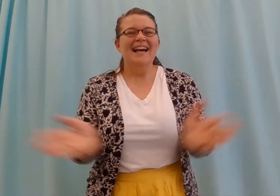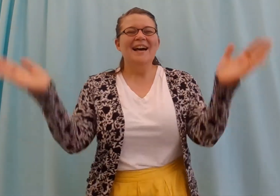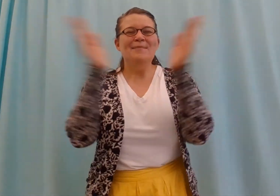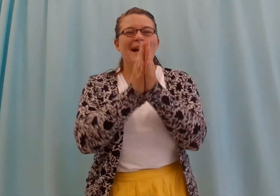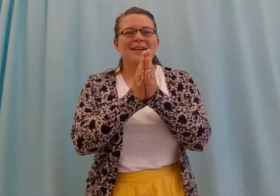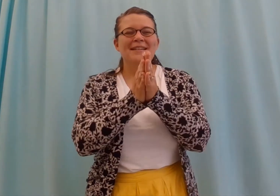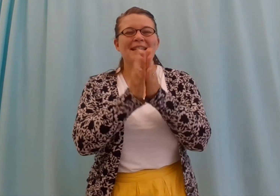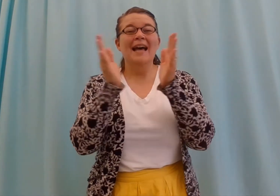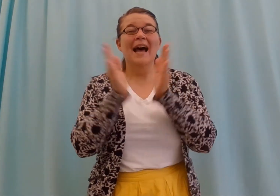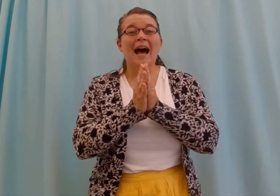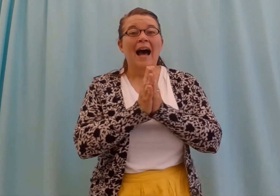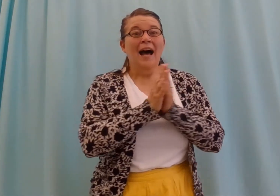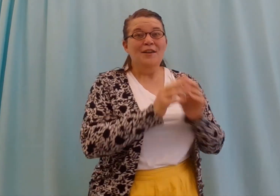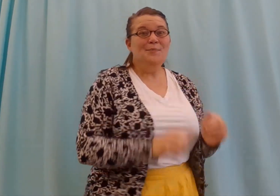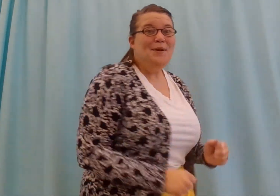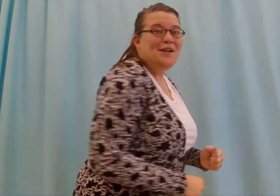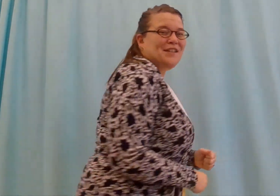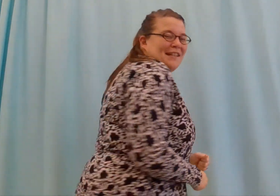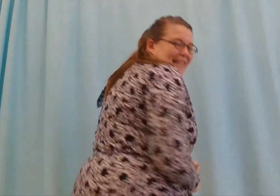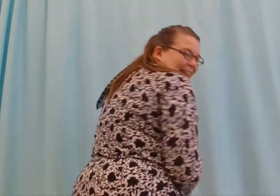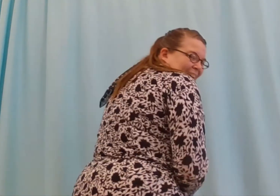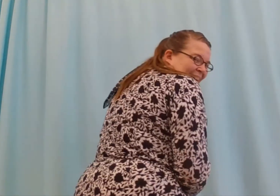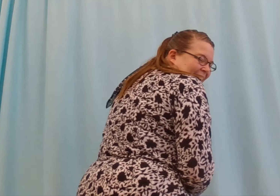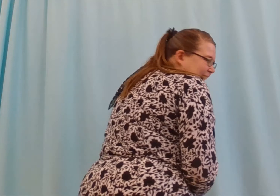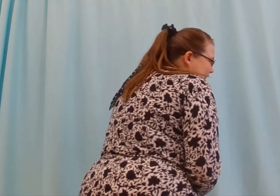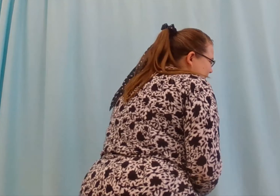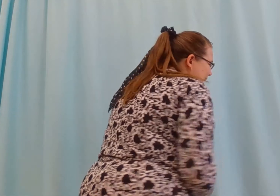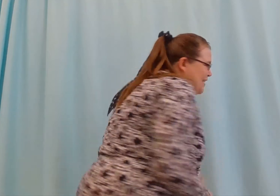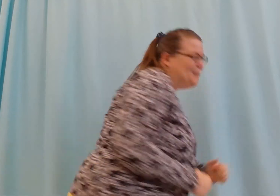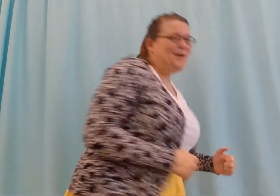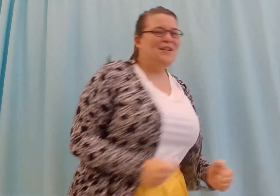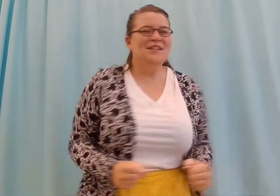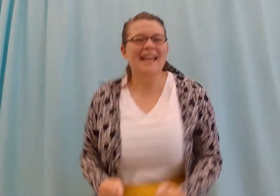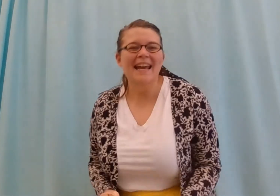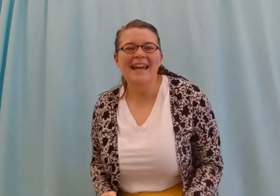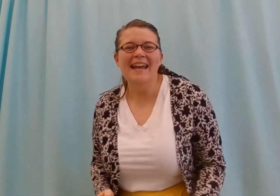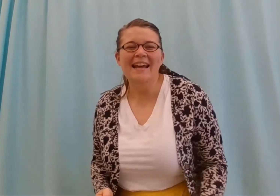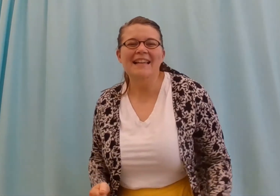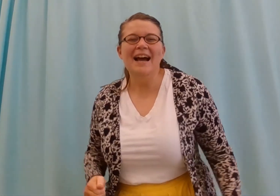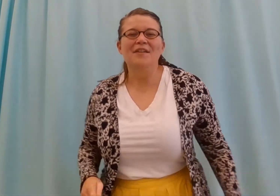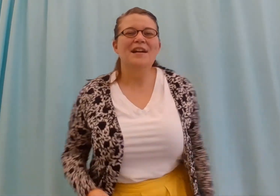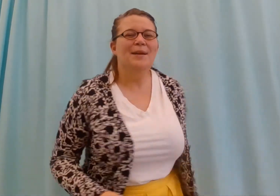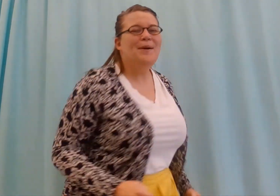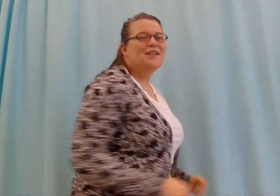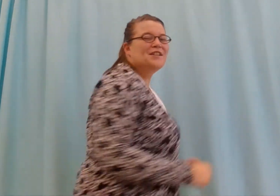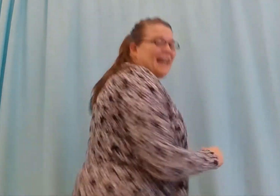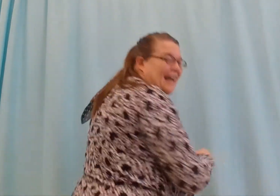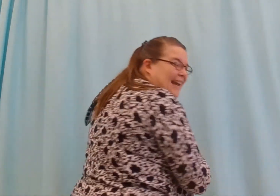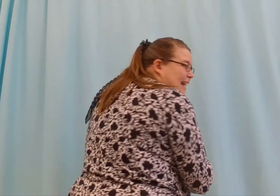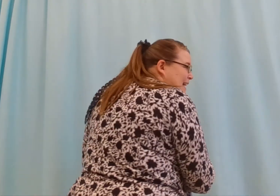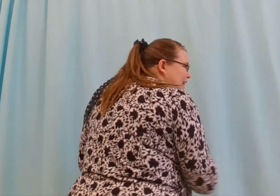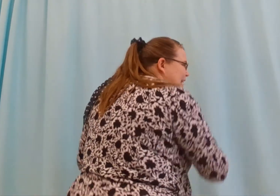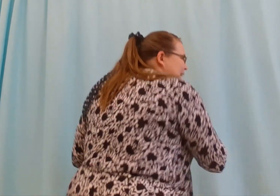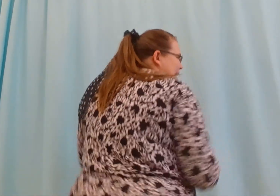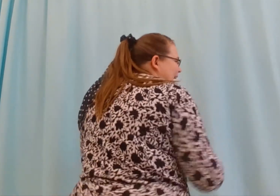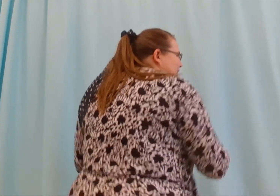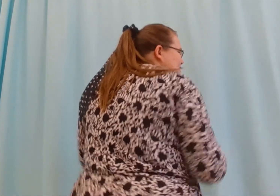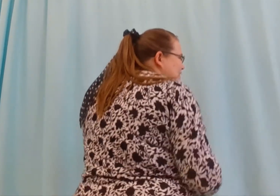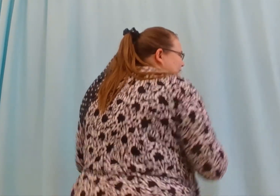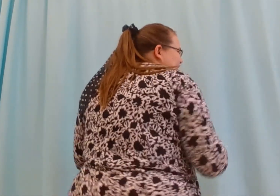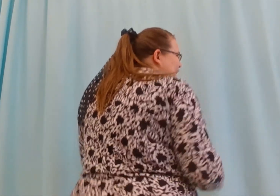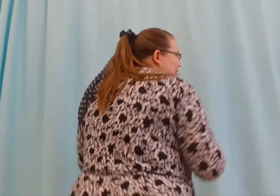about. You put your tail in, you put your tail out, you put your tail in and you shake it all